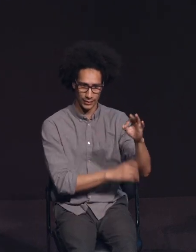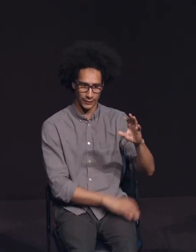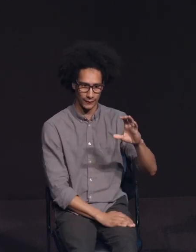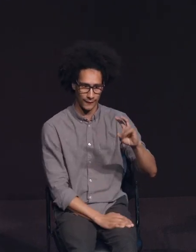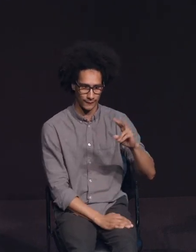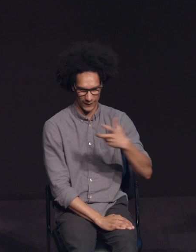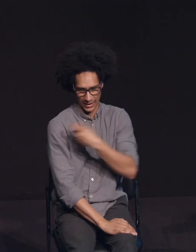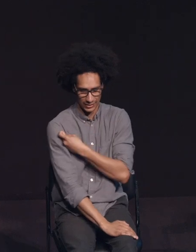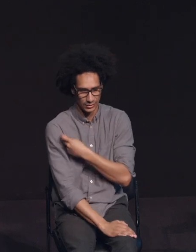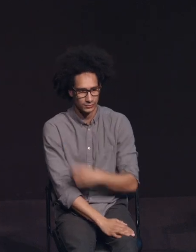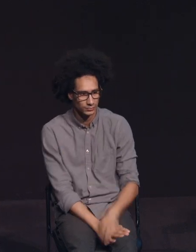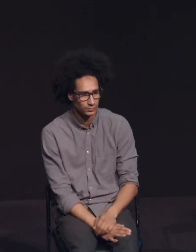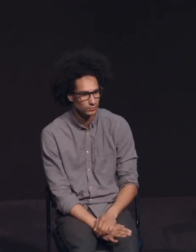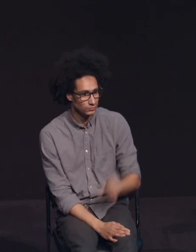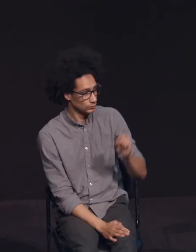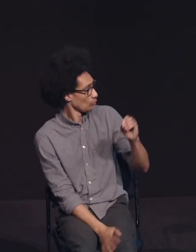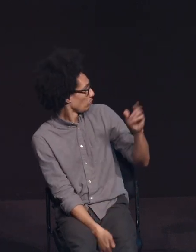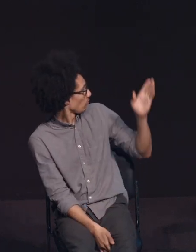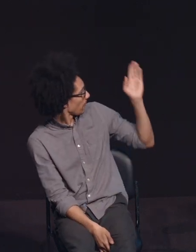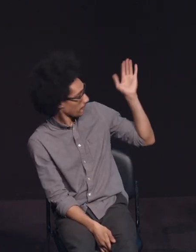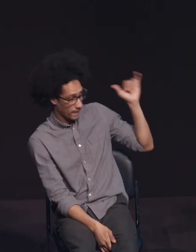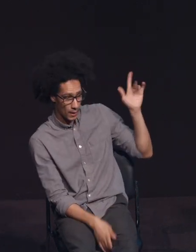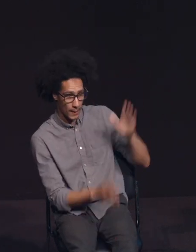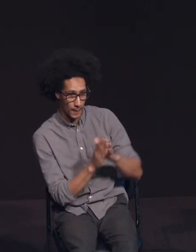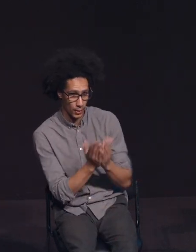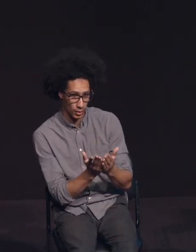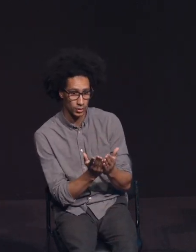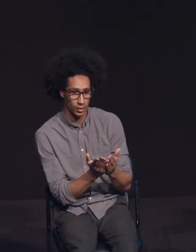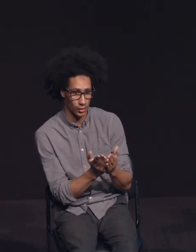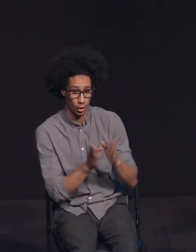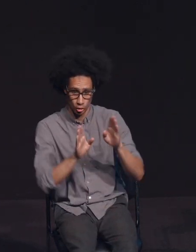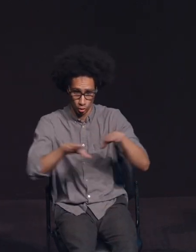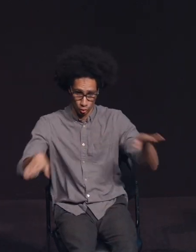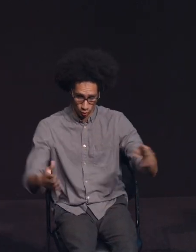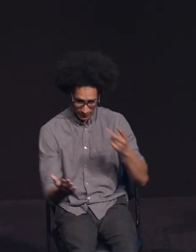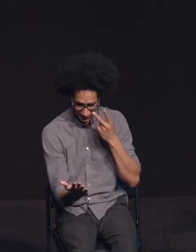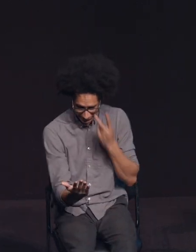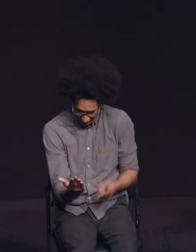And so in this particular book, children see a Black child